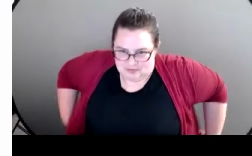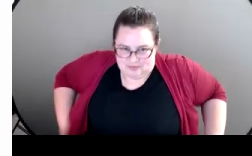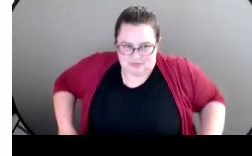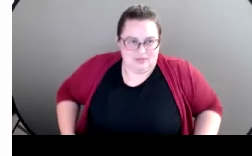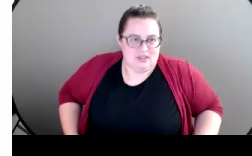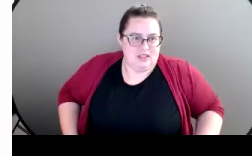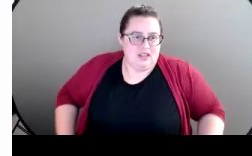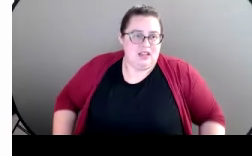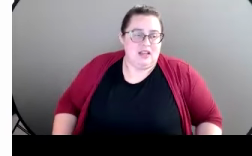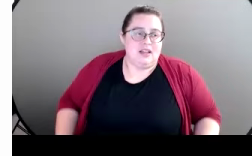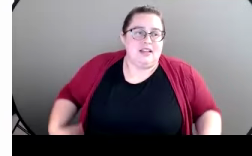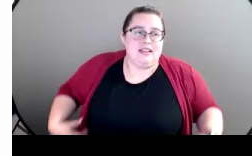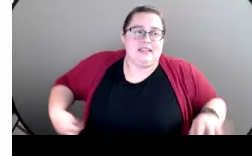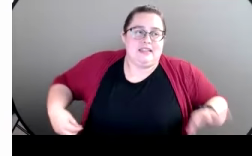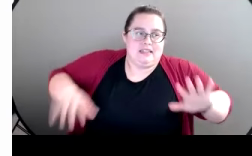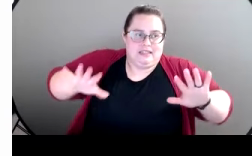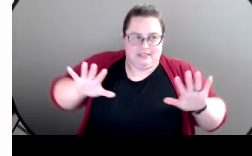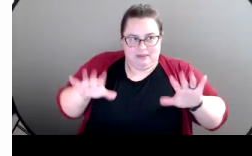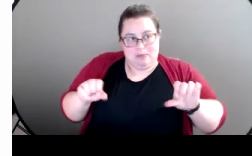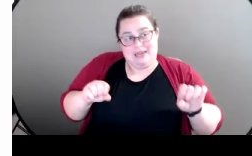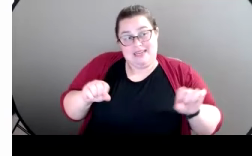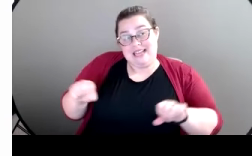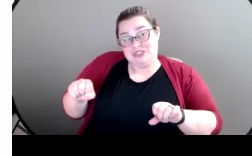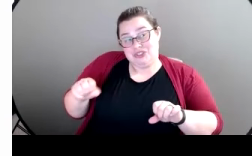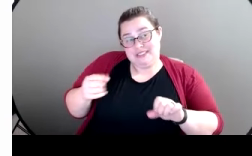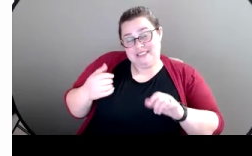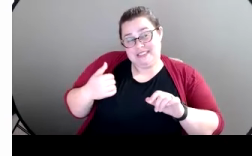this might have one of the old links on here, but for the most part,